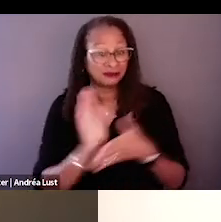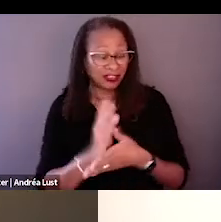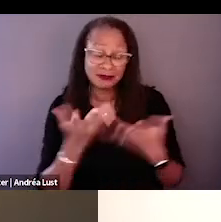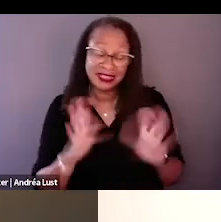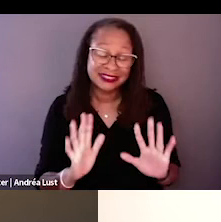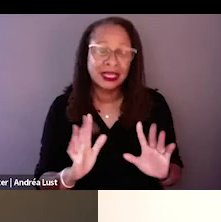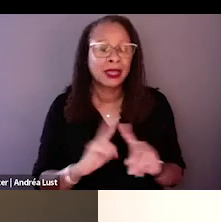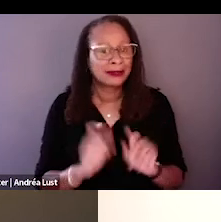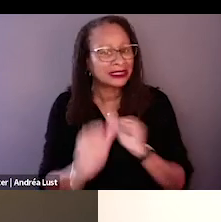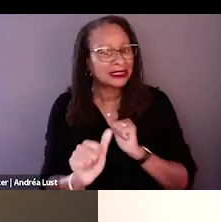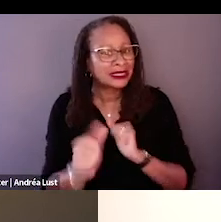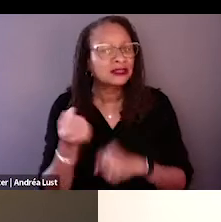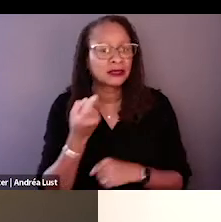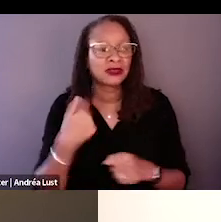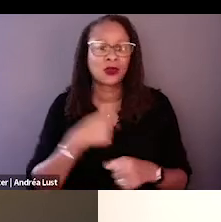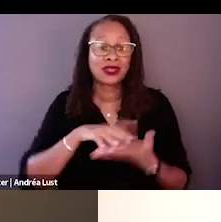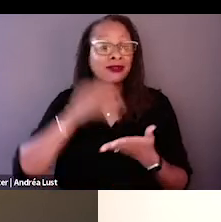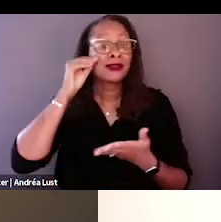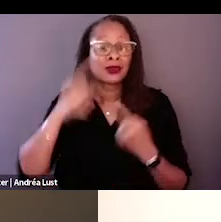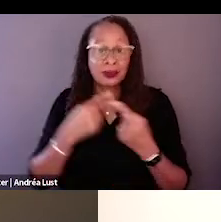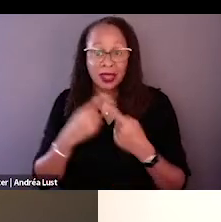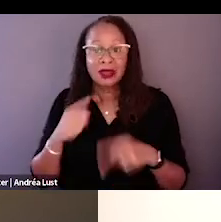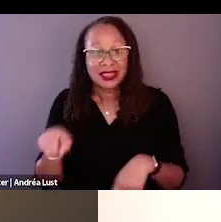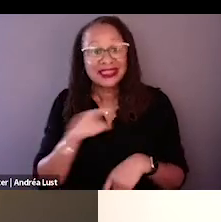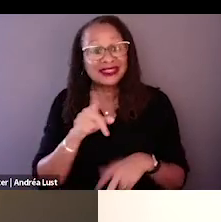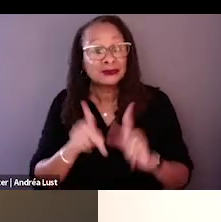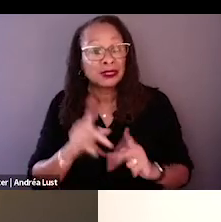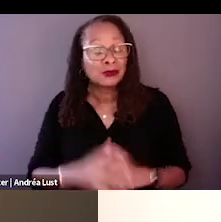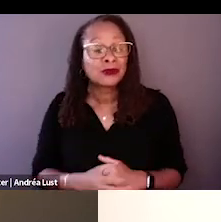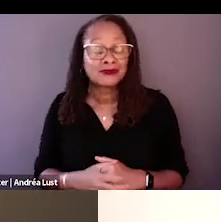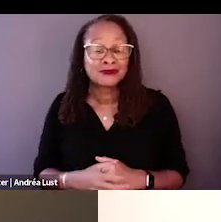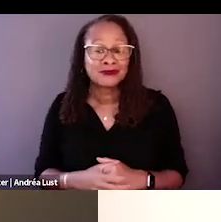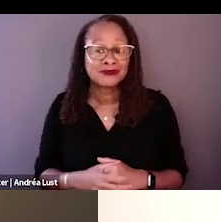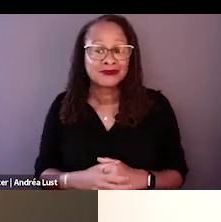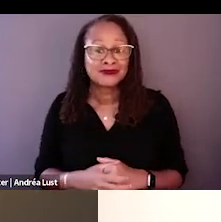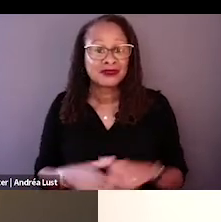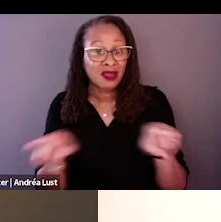recognized by his daughter, was it? Bianca: Granddaughter.